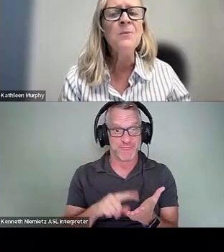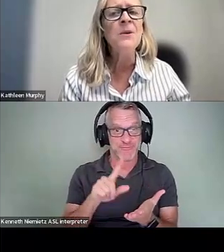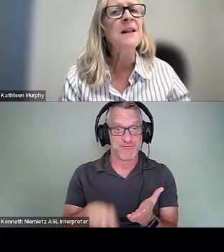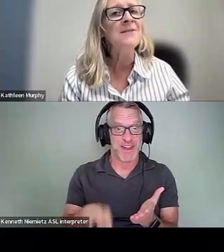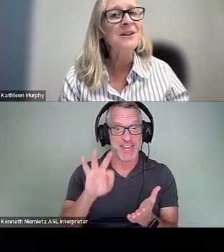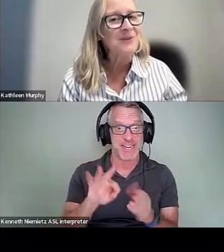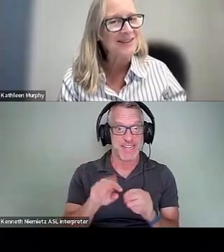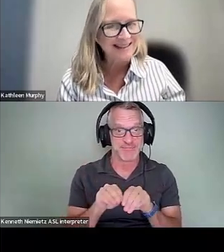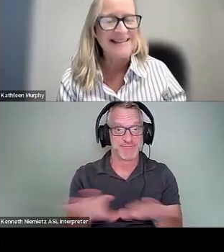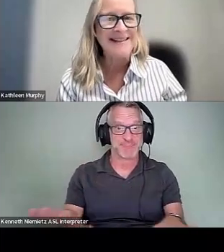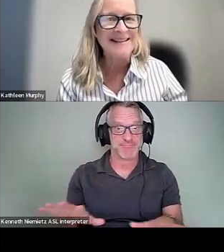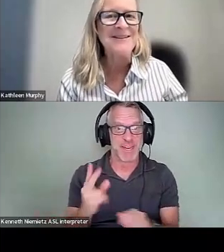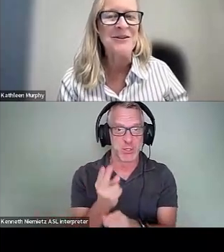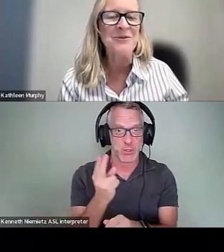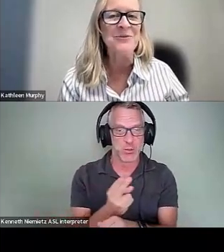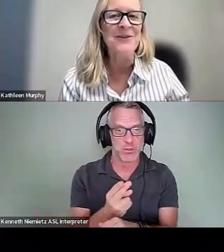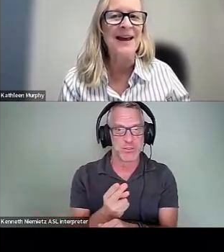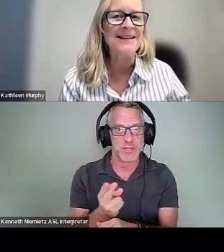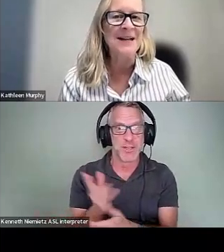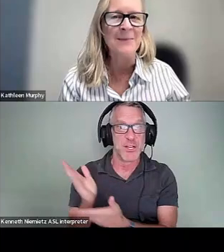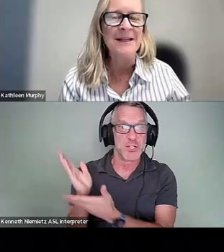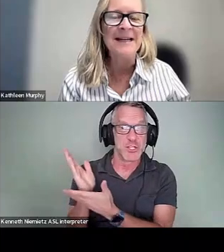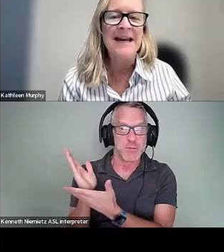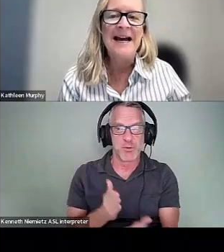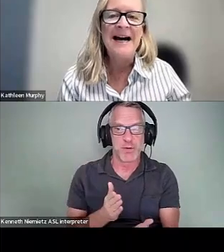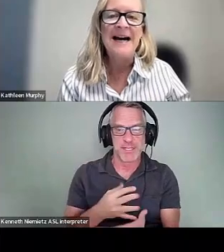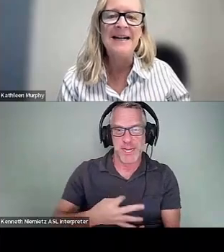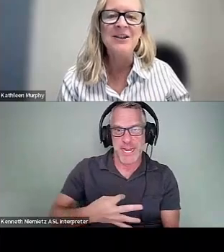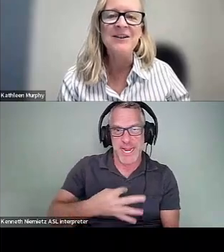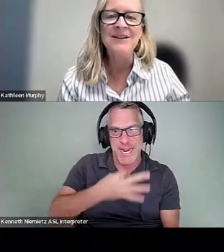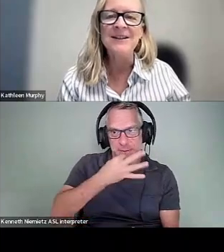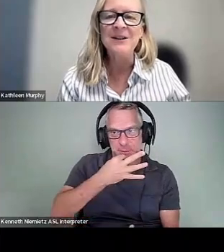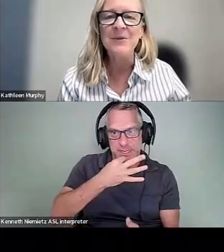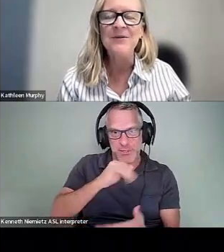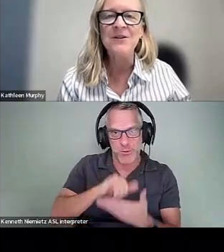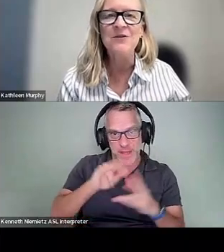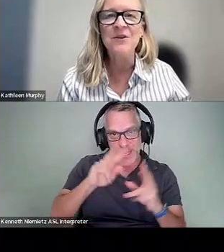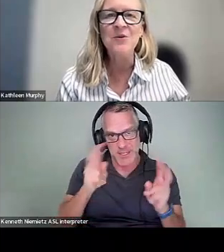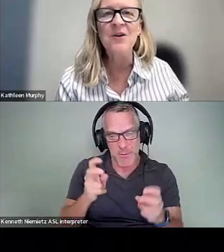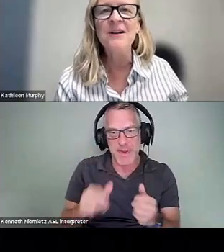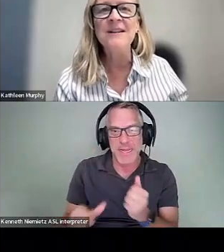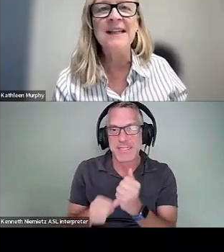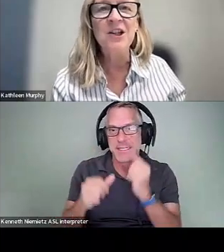she brings a lot of expertise to that topic. She's an assistant professor of Visual Arts